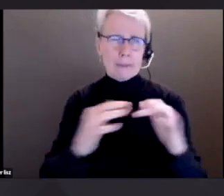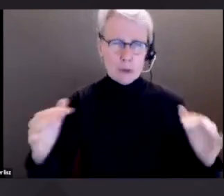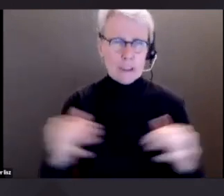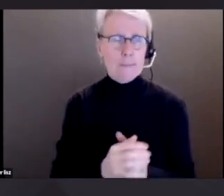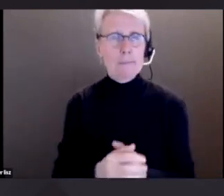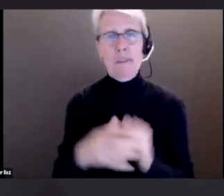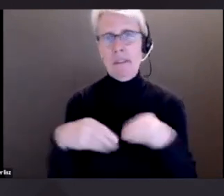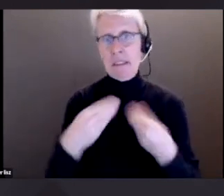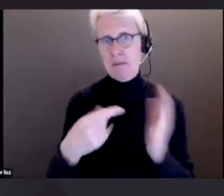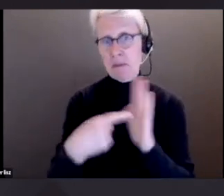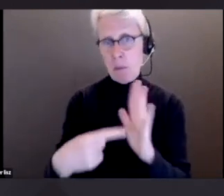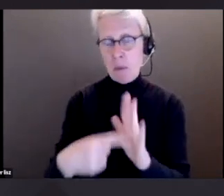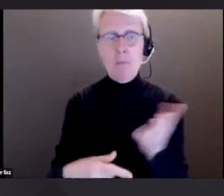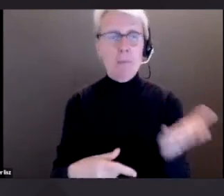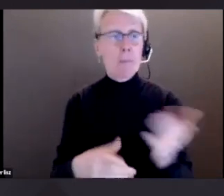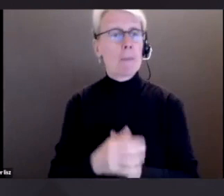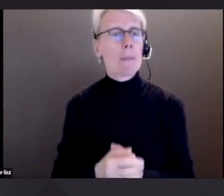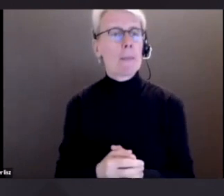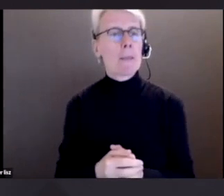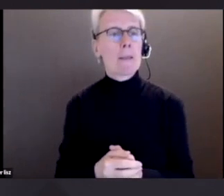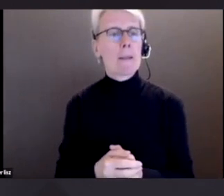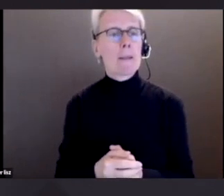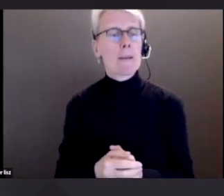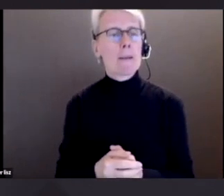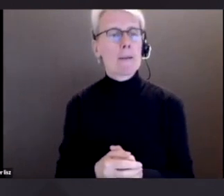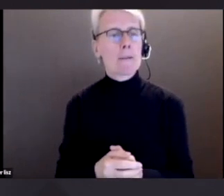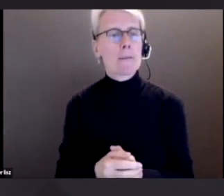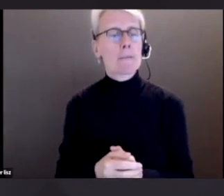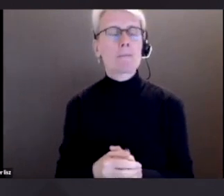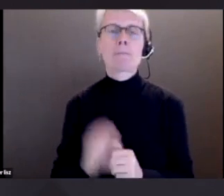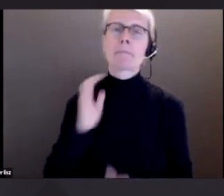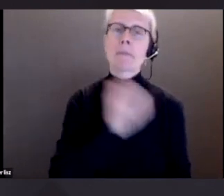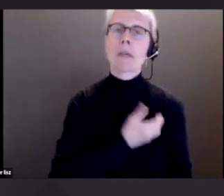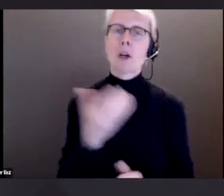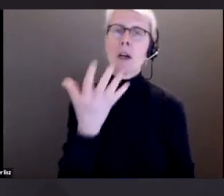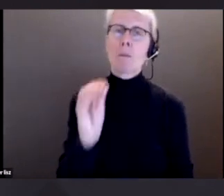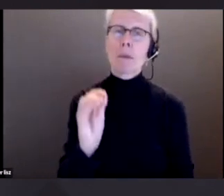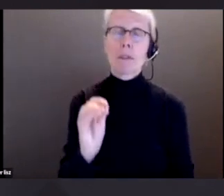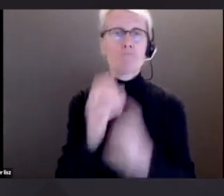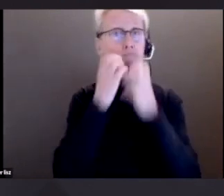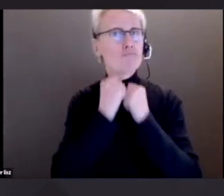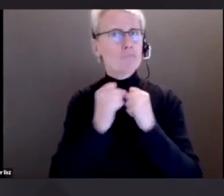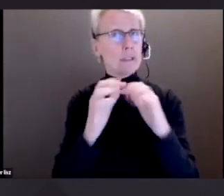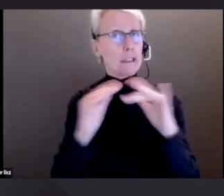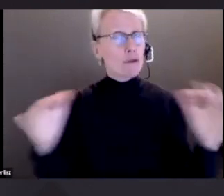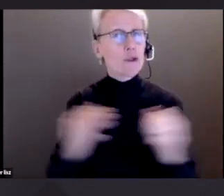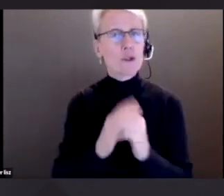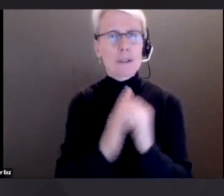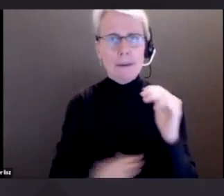"Our company embraces diversity, equity, and inclusion. We welcome candidates who hold diverse backgrounds,